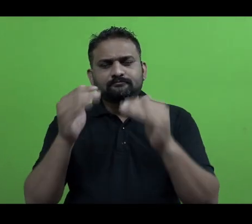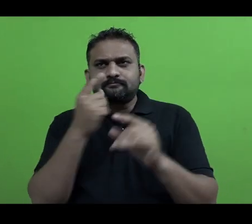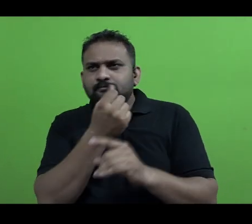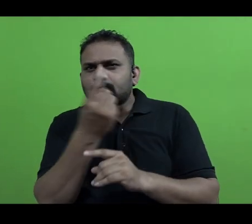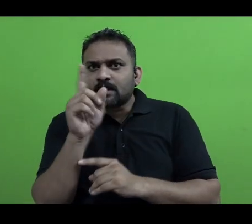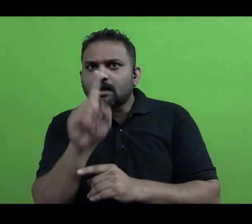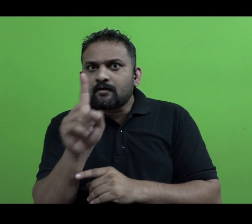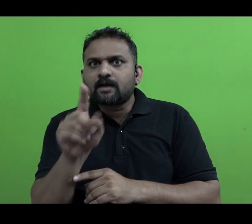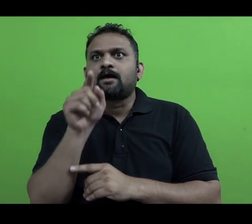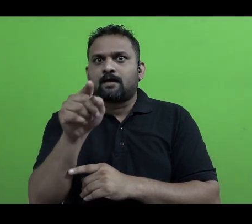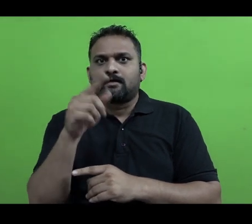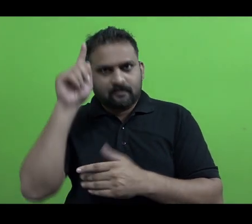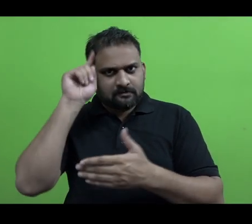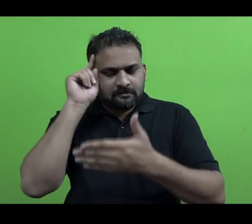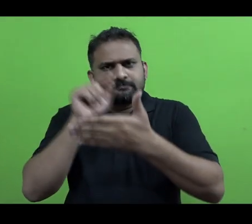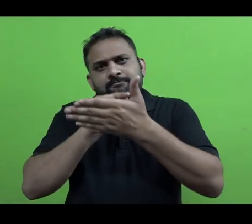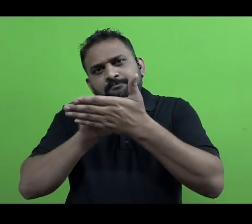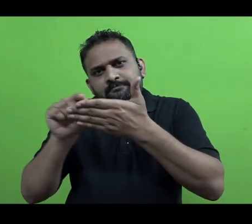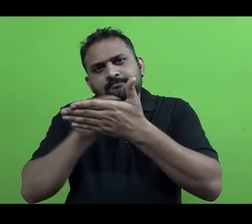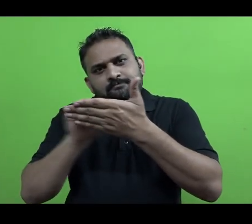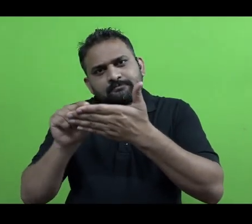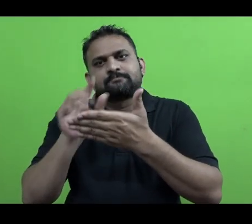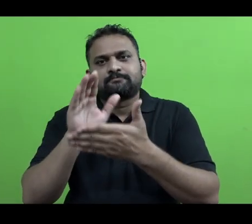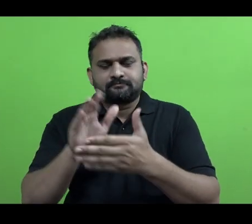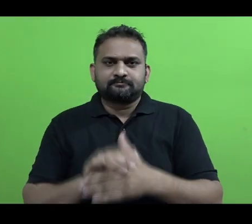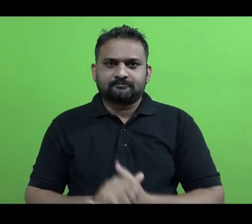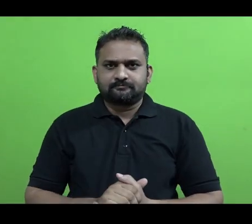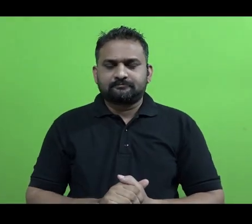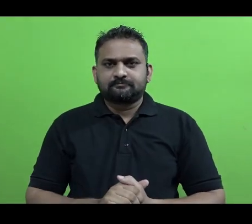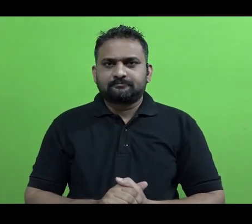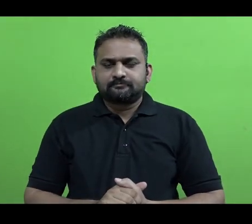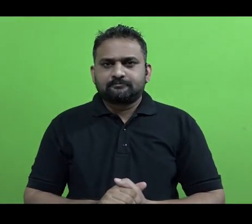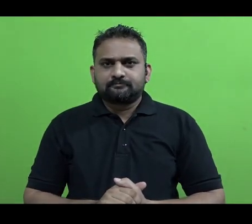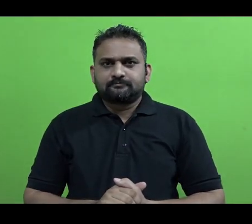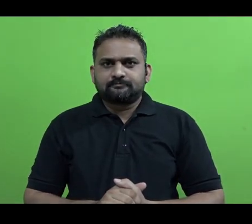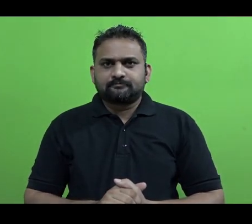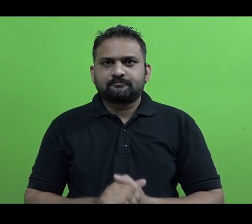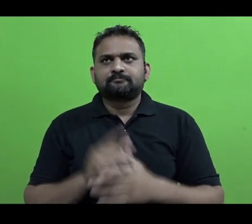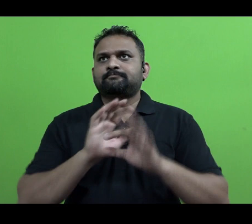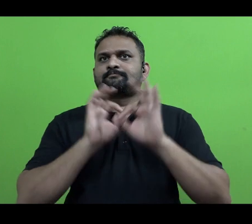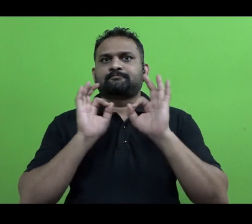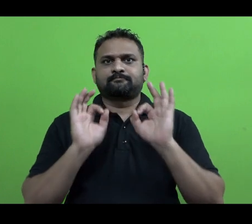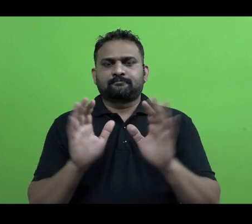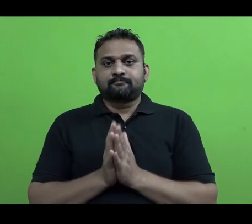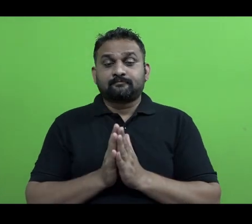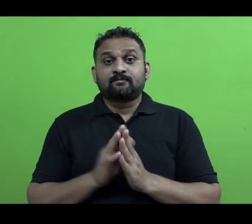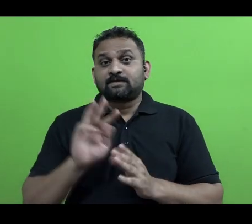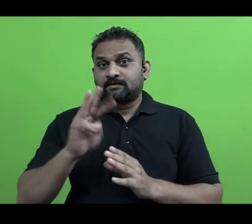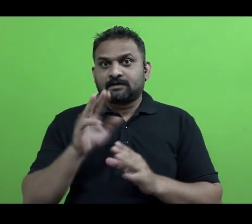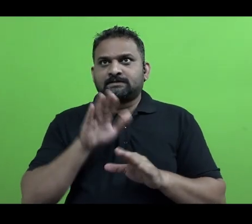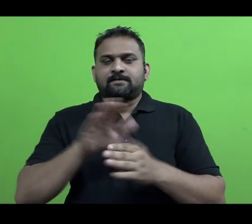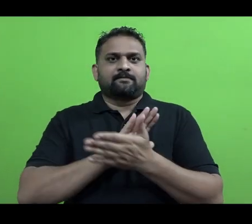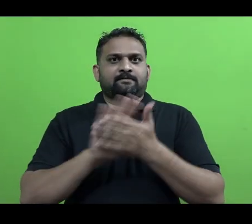and then 11 balls. We underline 11 balls. That completes step three.